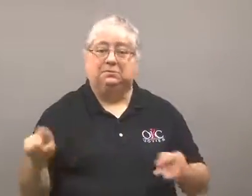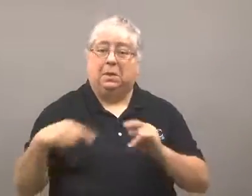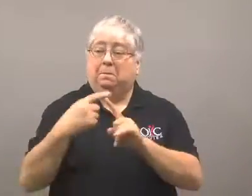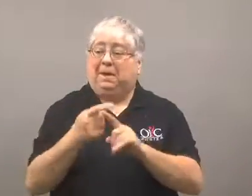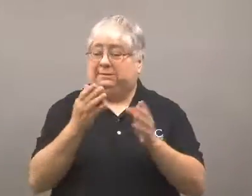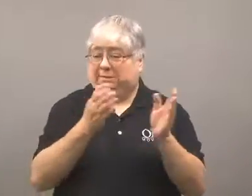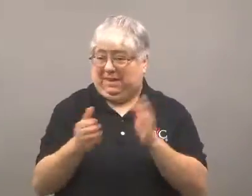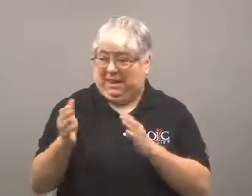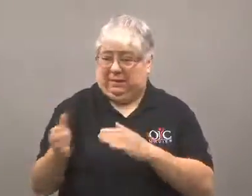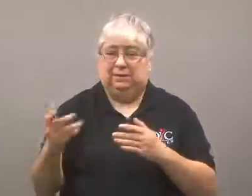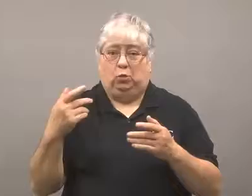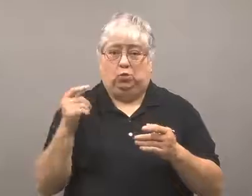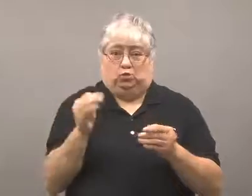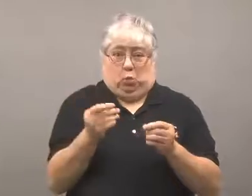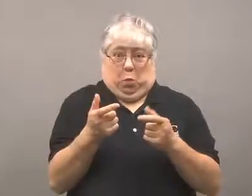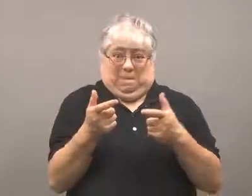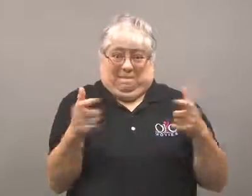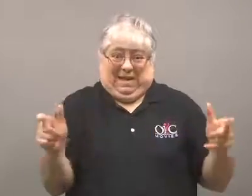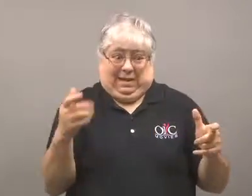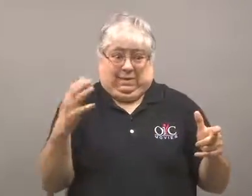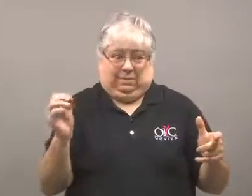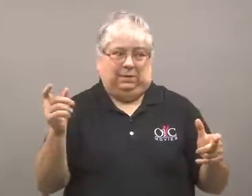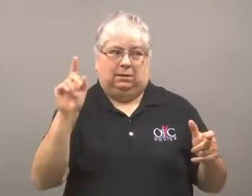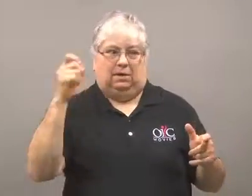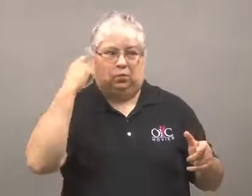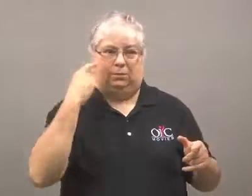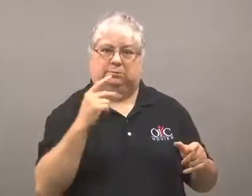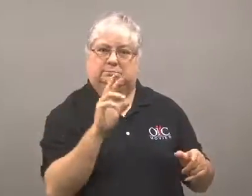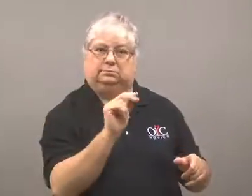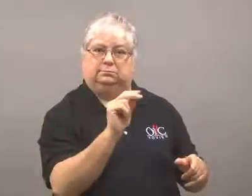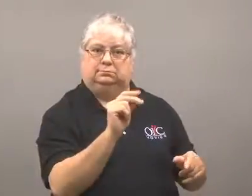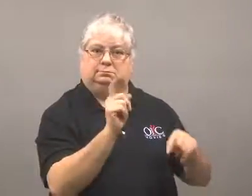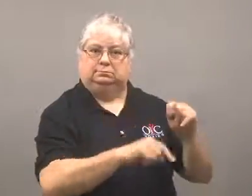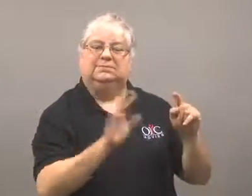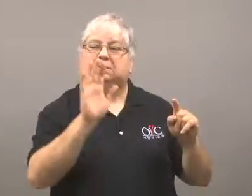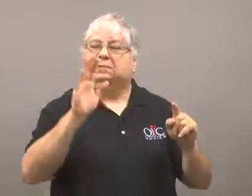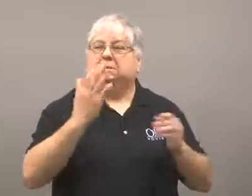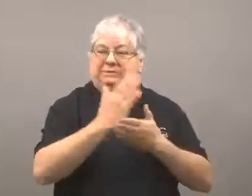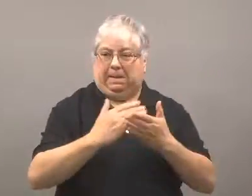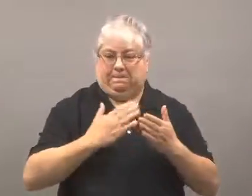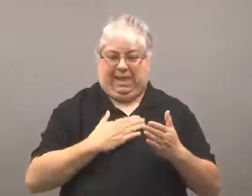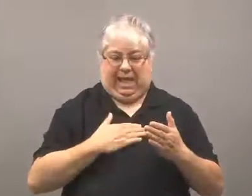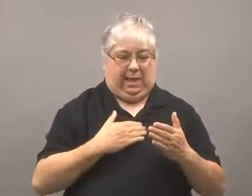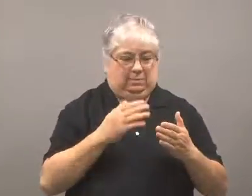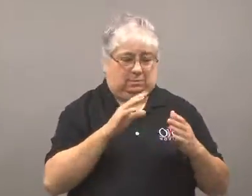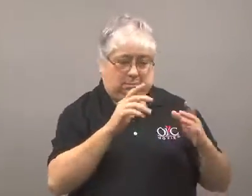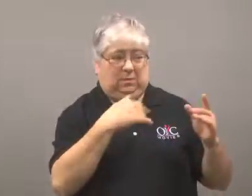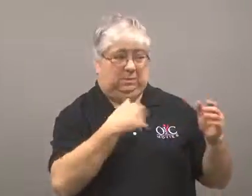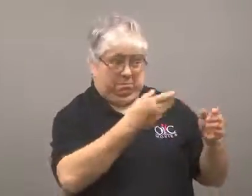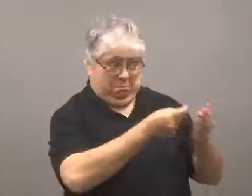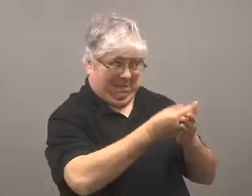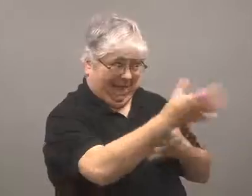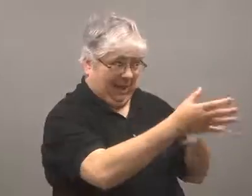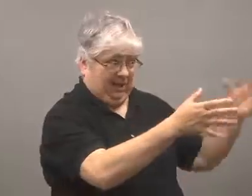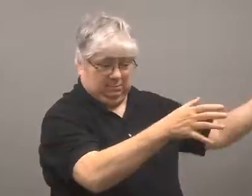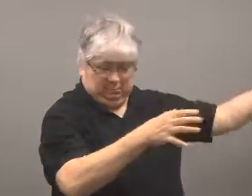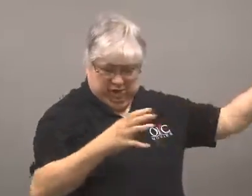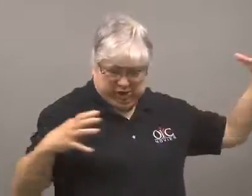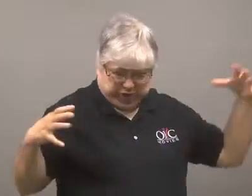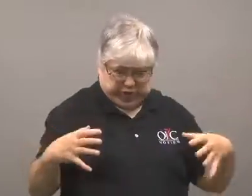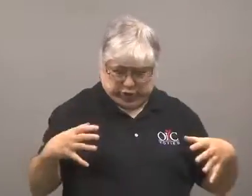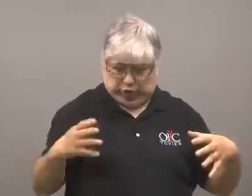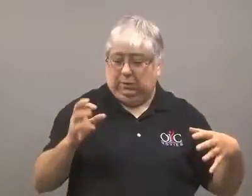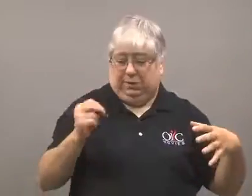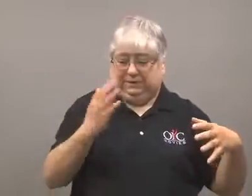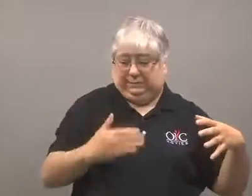Since it would result in too big of a company, it also planned to